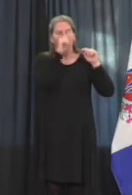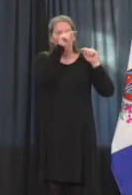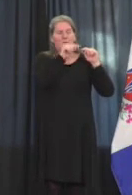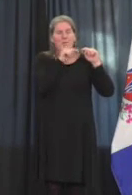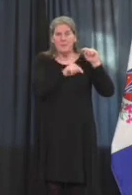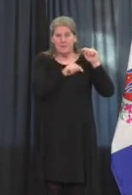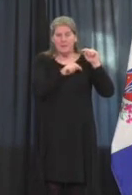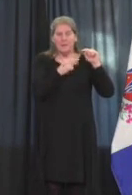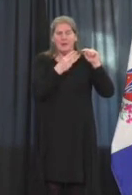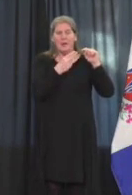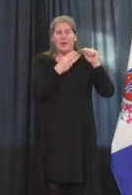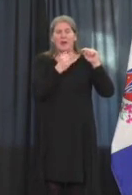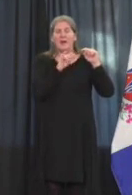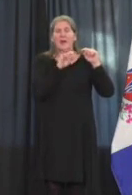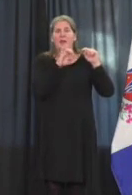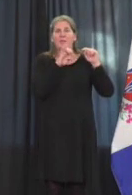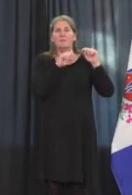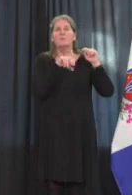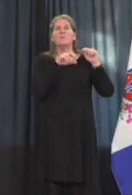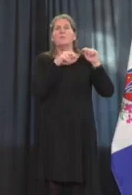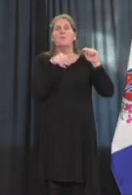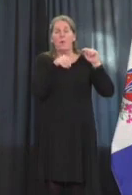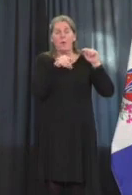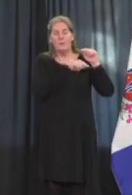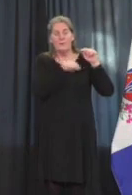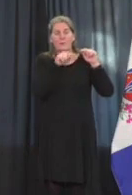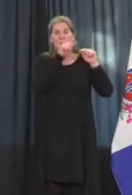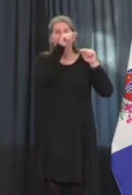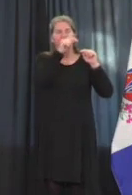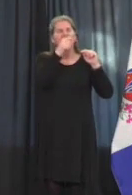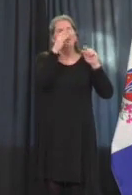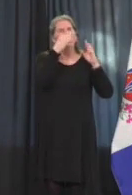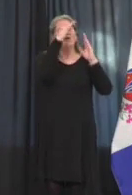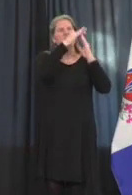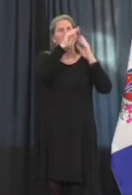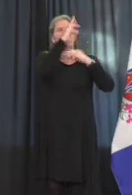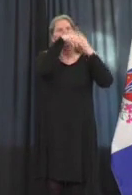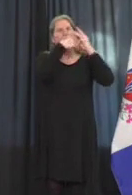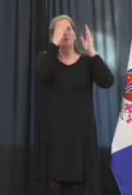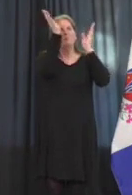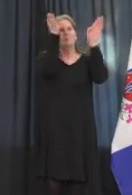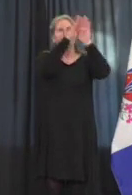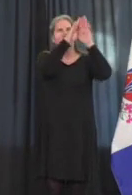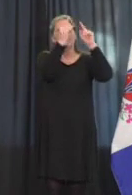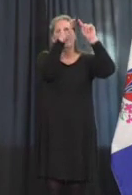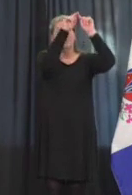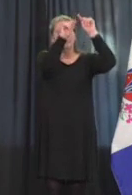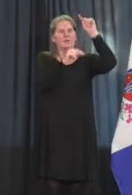KLONDIKE HIGHWAY COMES IN, THE TOP OF THE WORLD HIGHWAY IS CLOSED, THAT'S NOT A CONCERN,